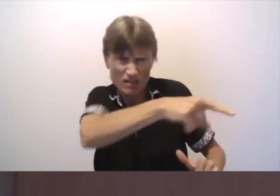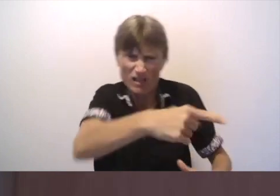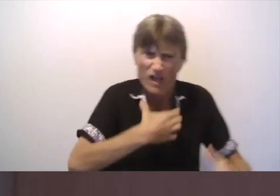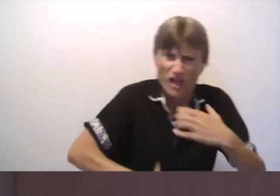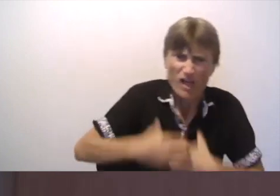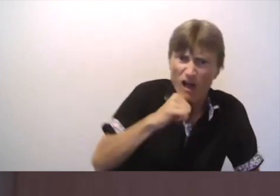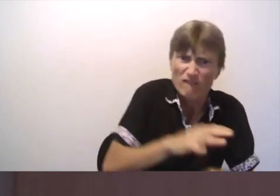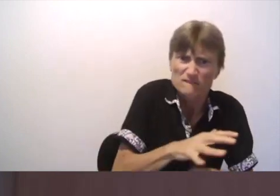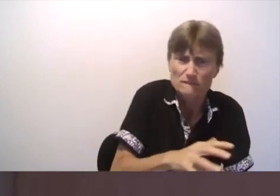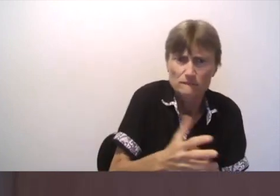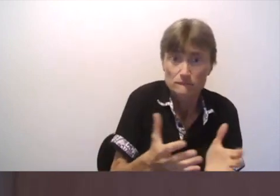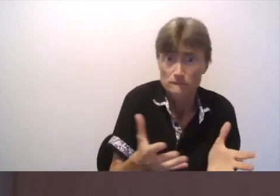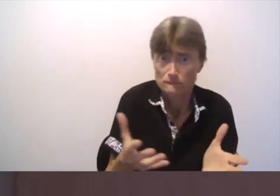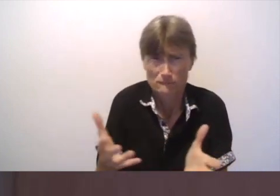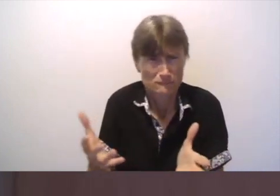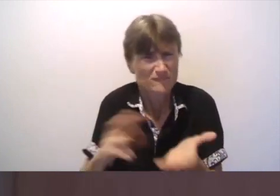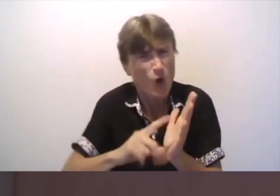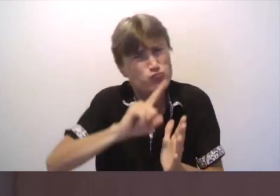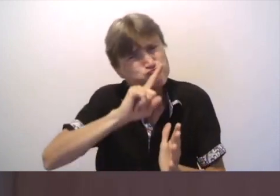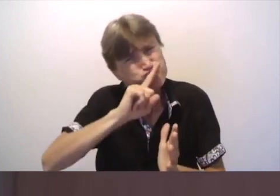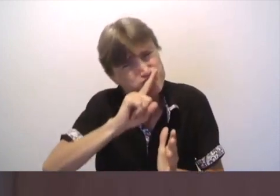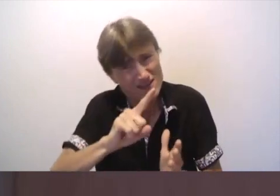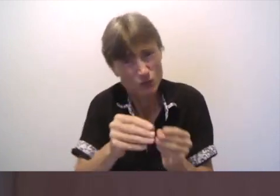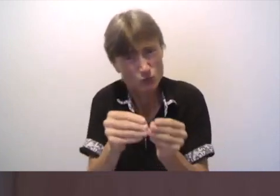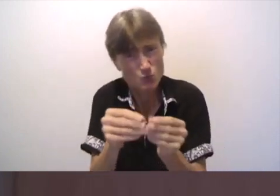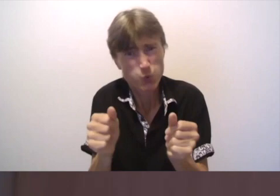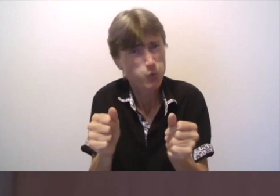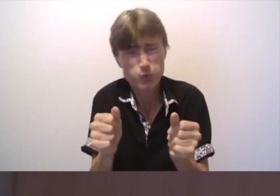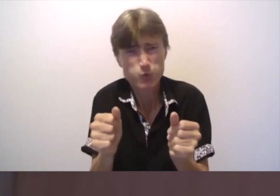beyond it we need systemic change